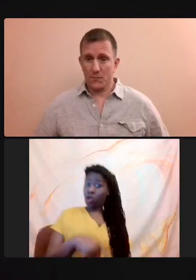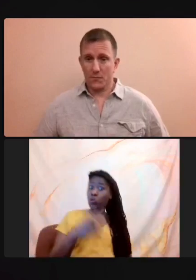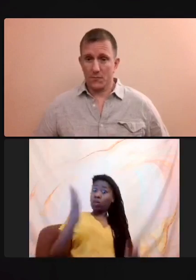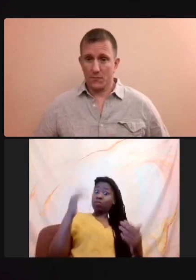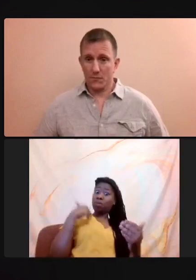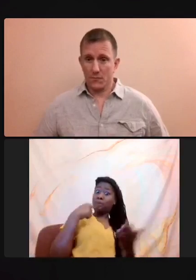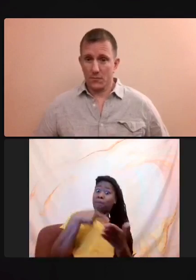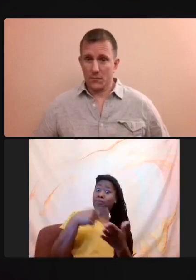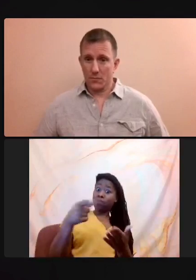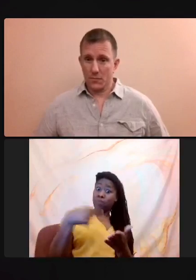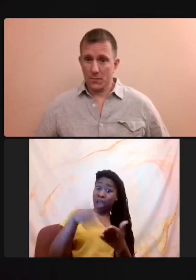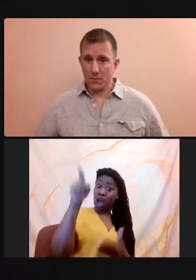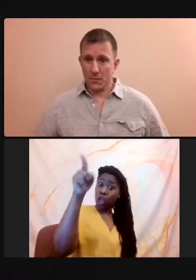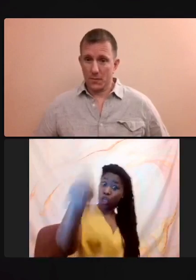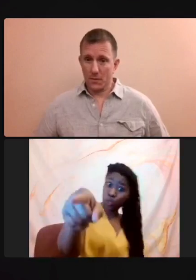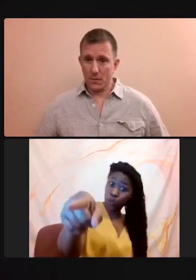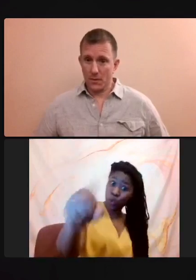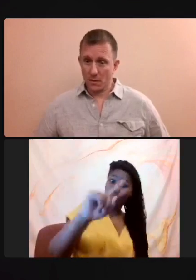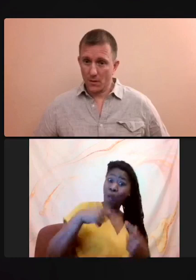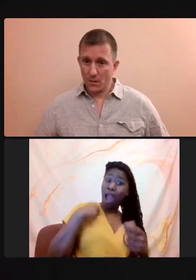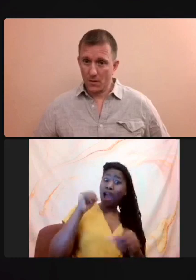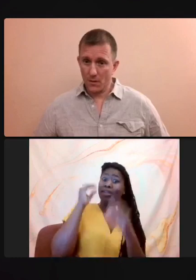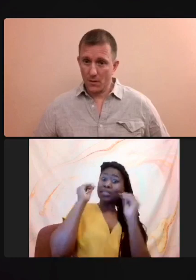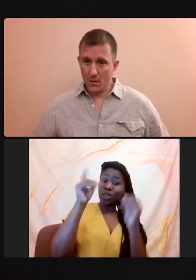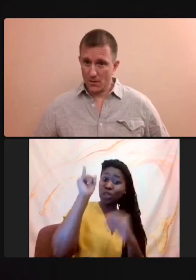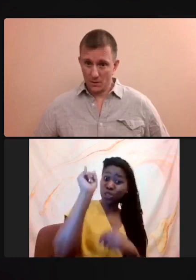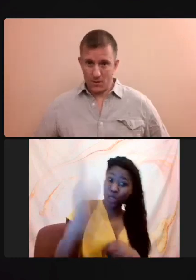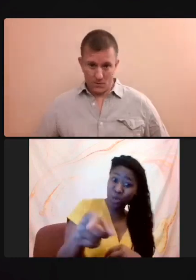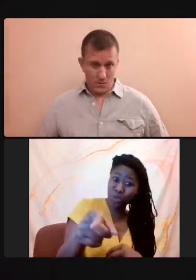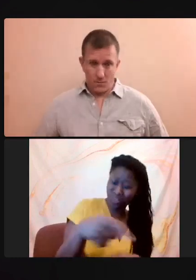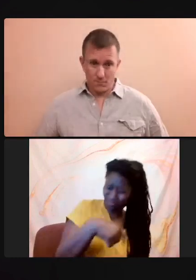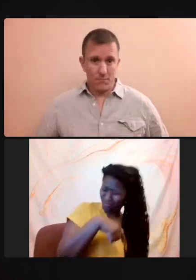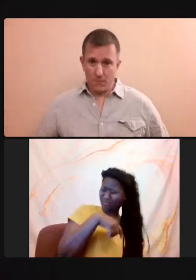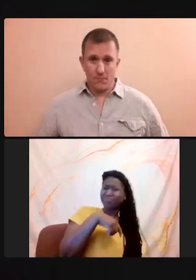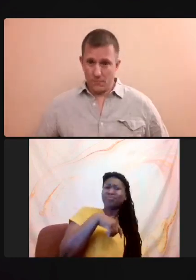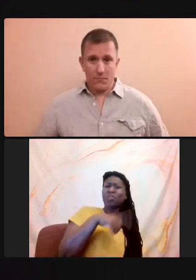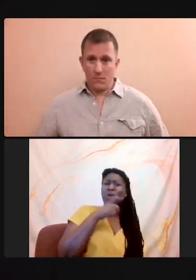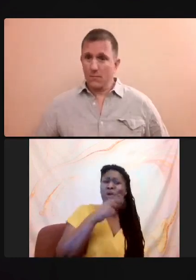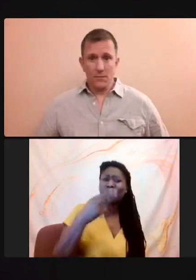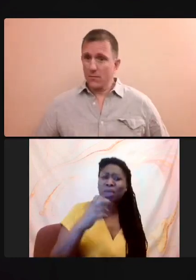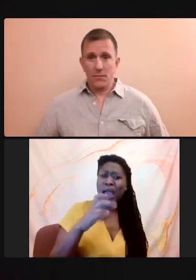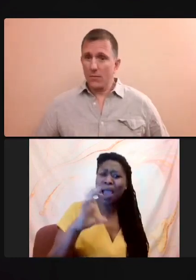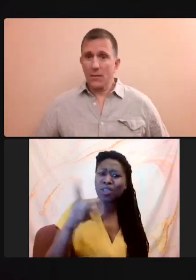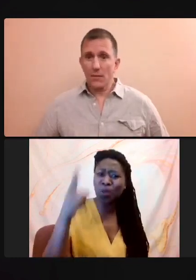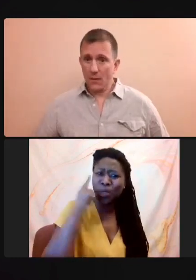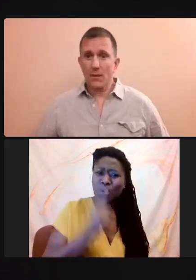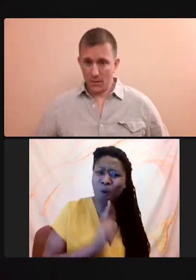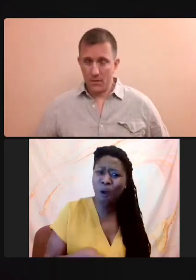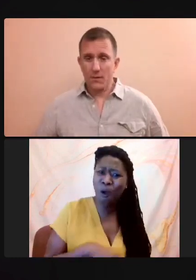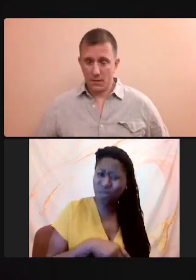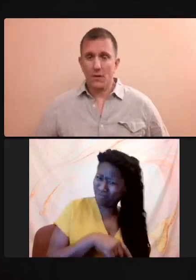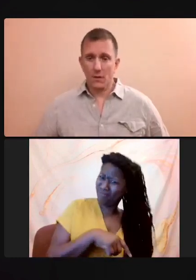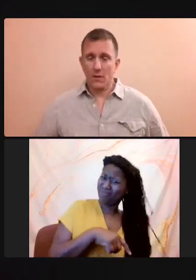I'm selfish, right? You know, I'm paying with my time, energy, an investment. I'm expecting something in return.